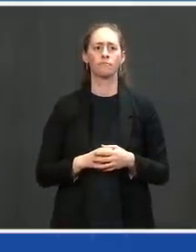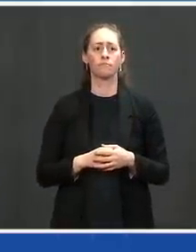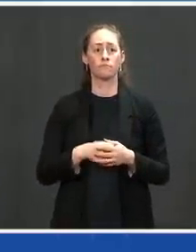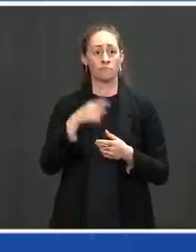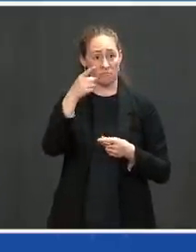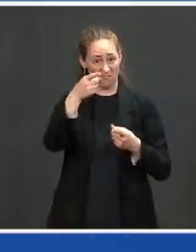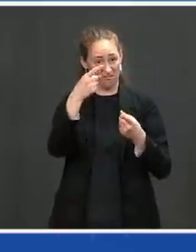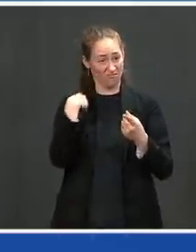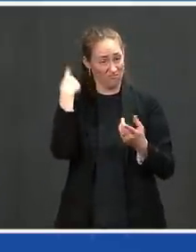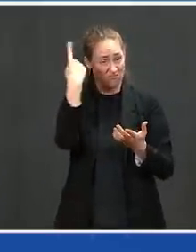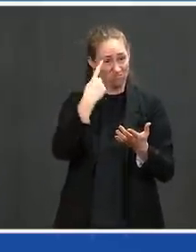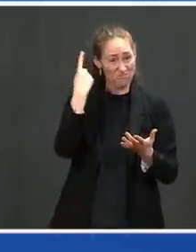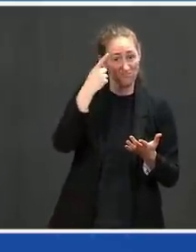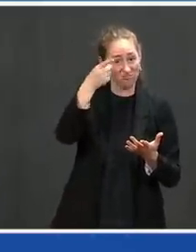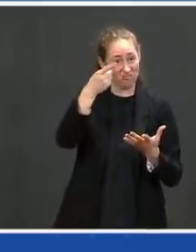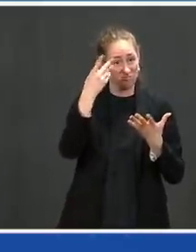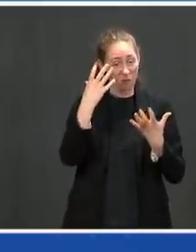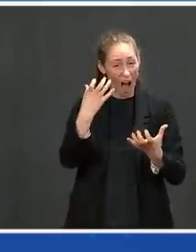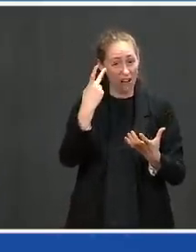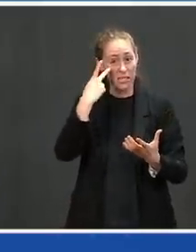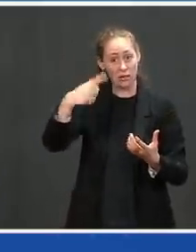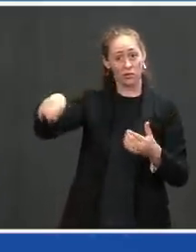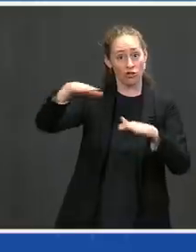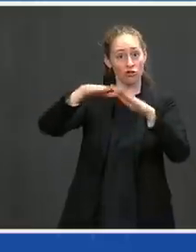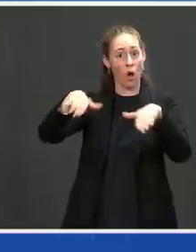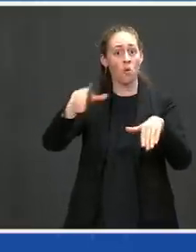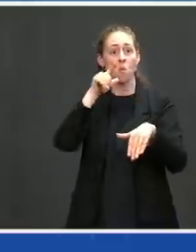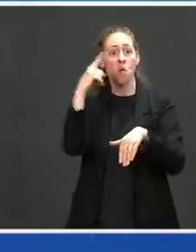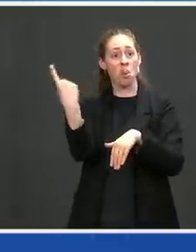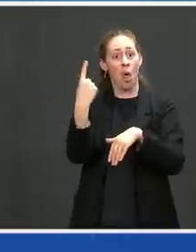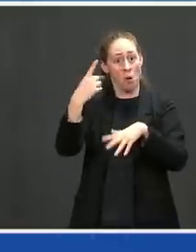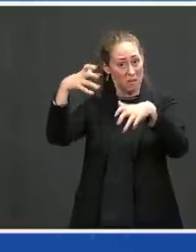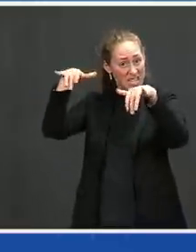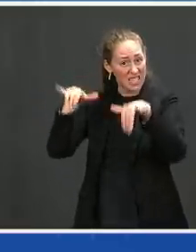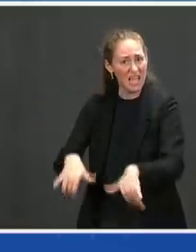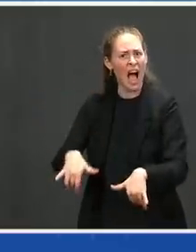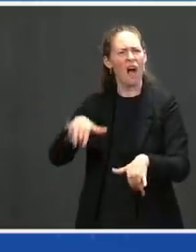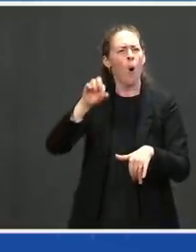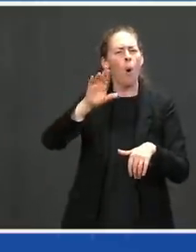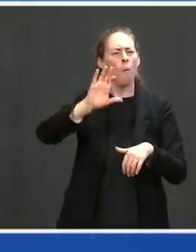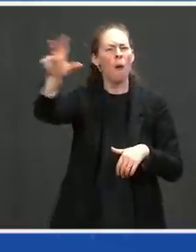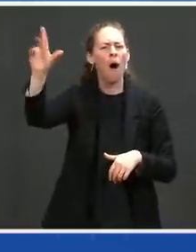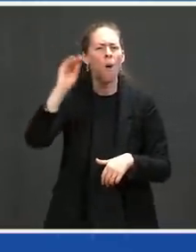or should they be deported eventually? The President: Well, the judgment has to be made whether or not --